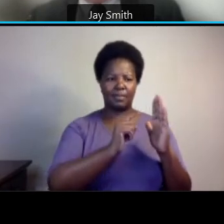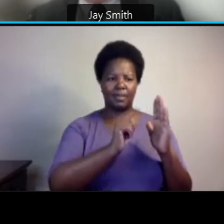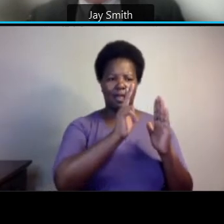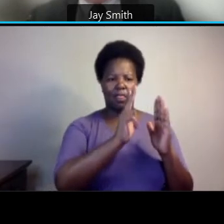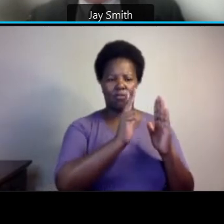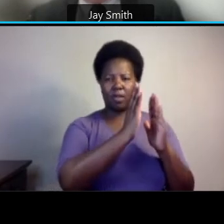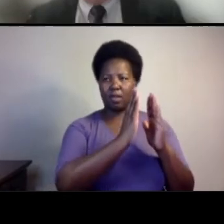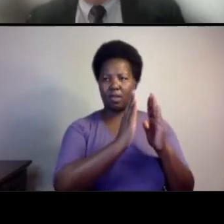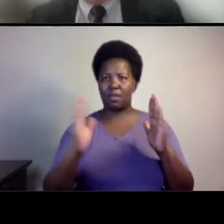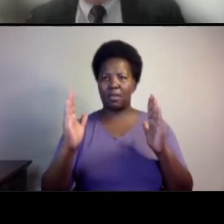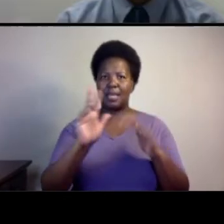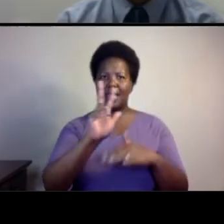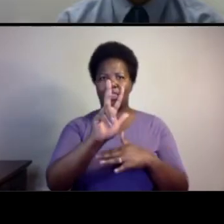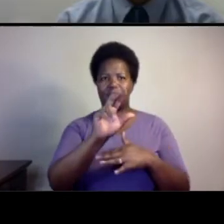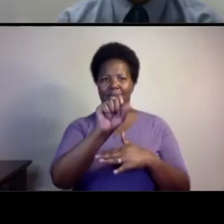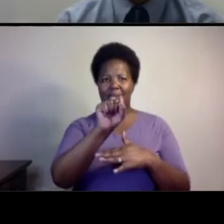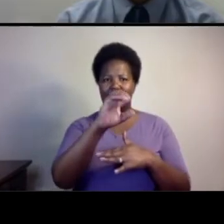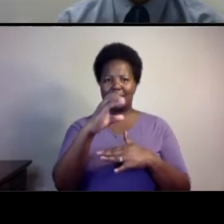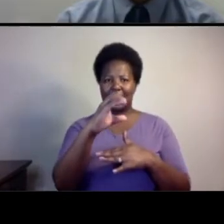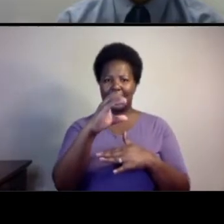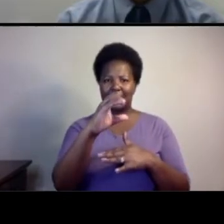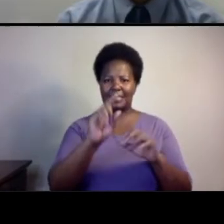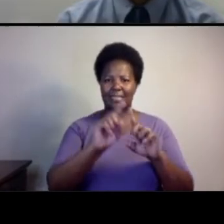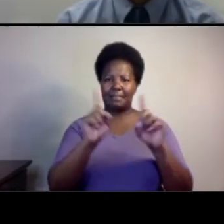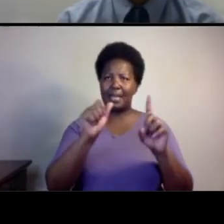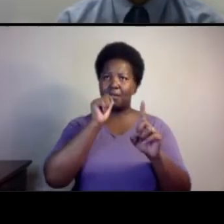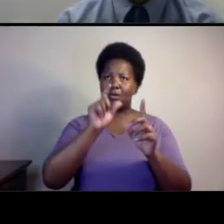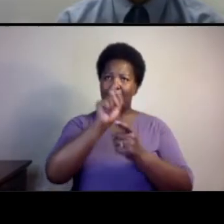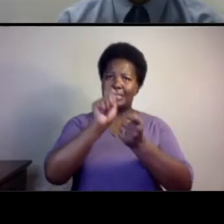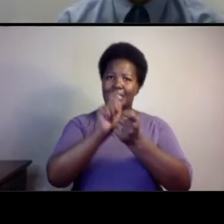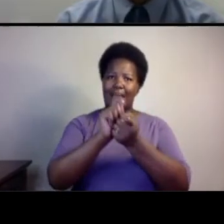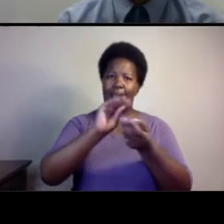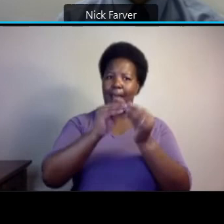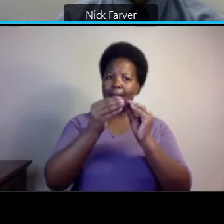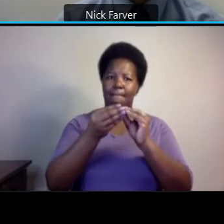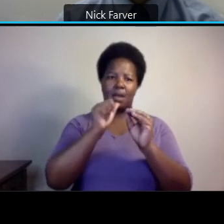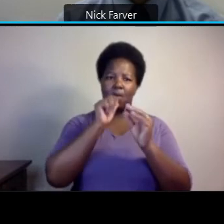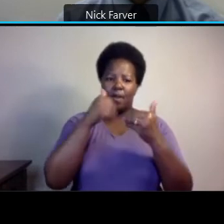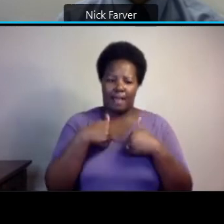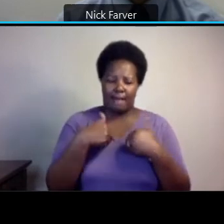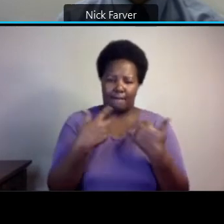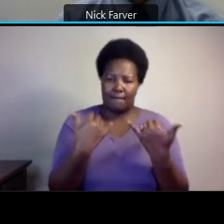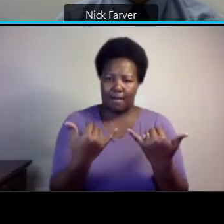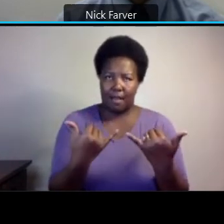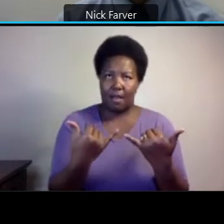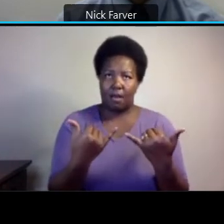per second but so i don't have the exact numbers on me right now to measure the width but